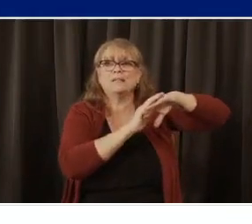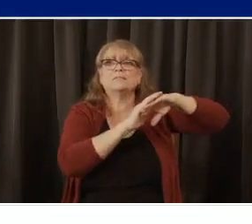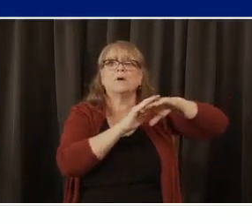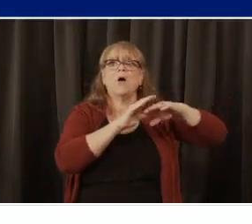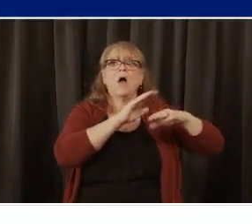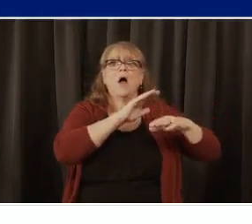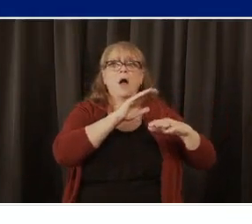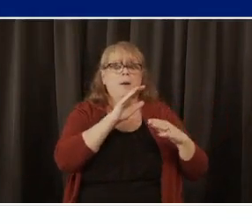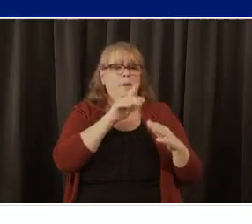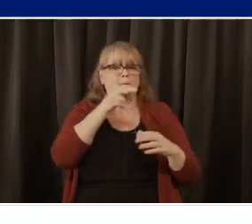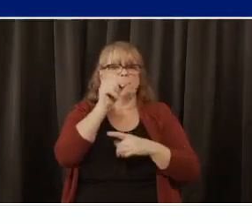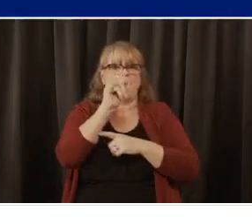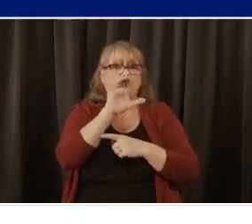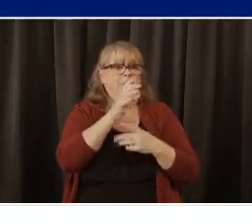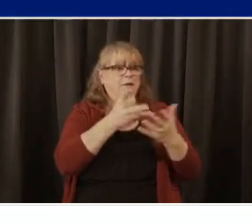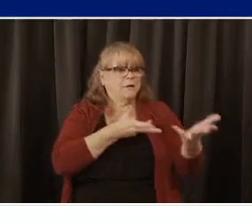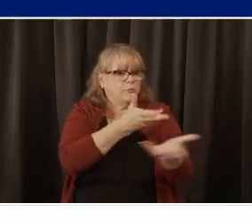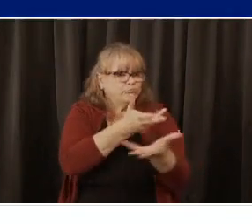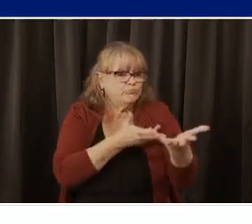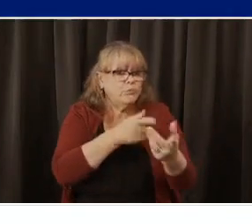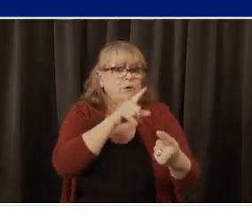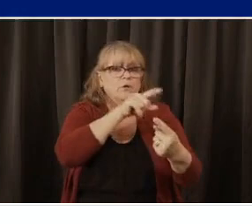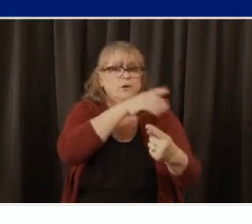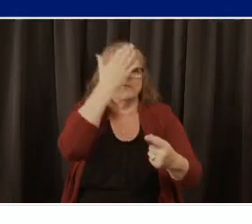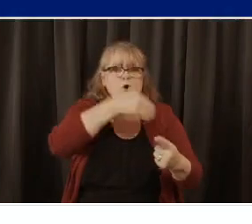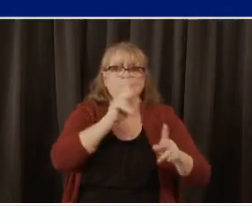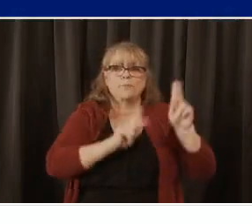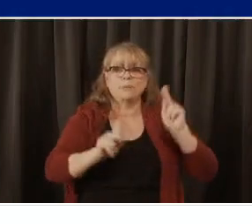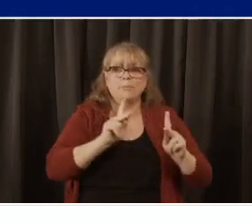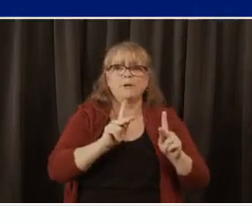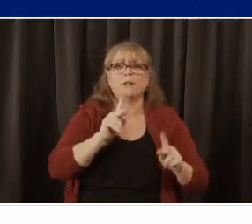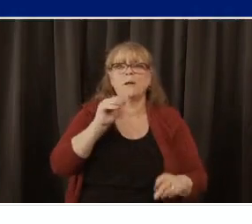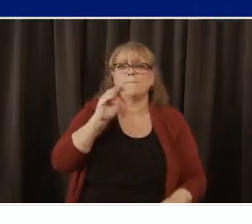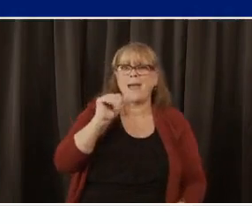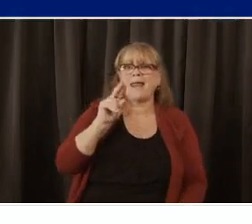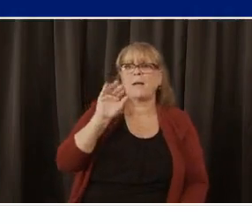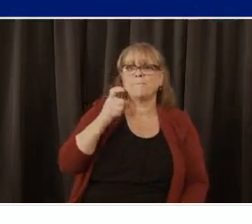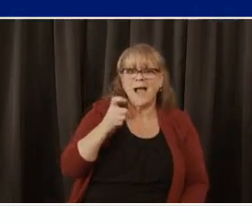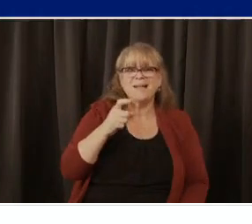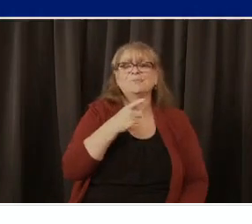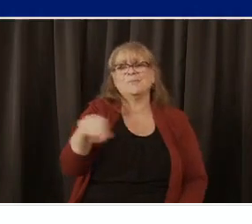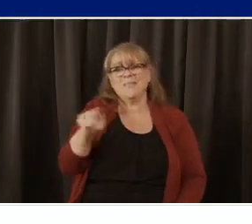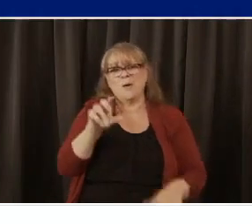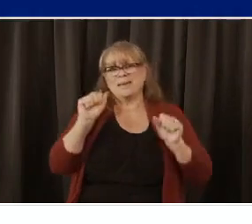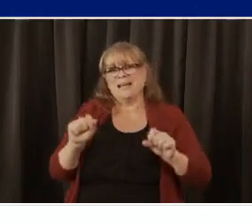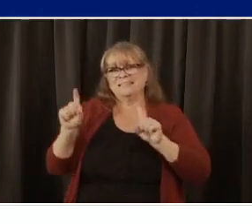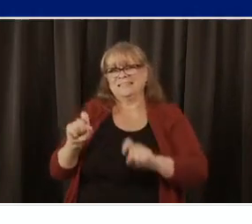encounter others or your place of work, you can get free testing from the state, anyone who